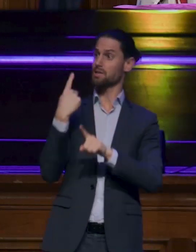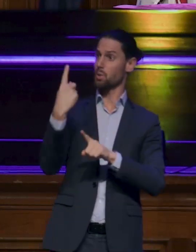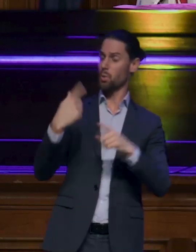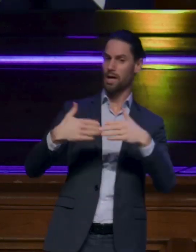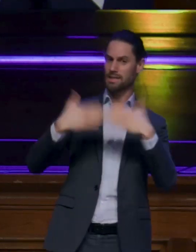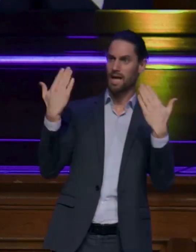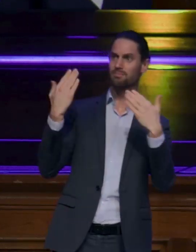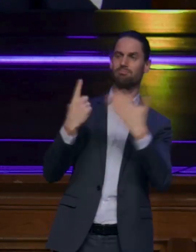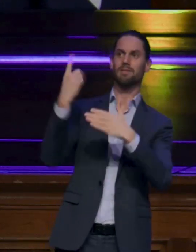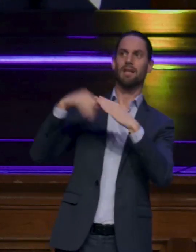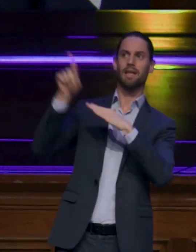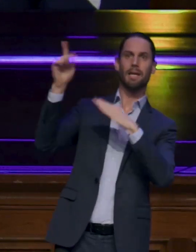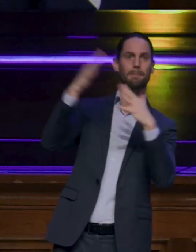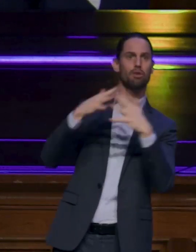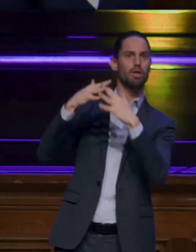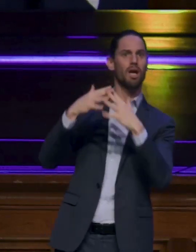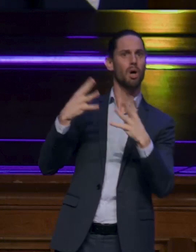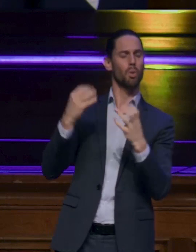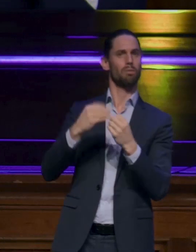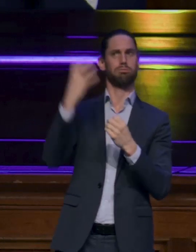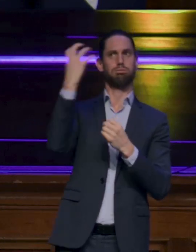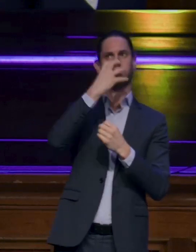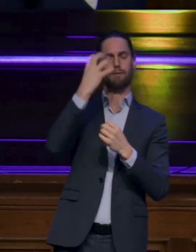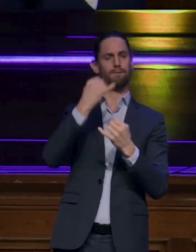United States with extraordinary language and rhetoric that I I really